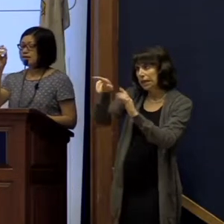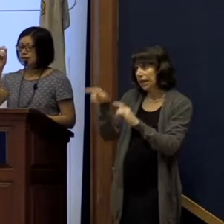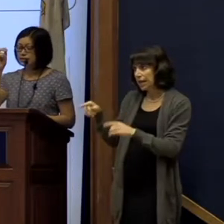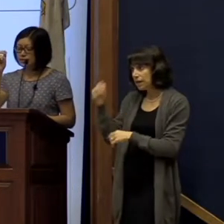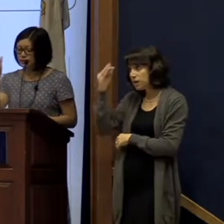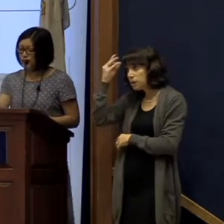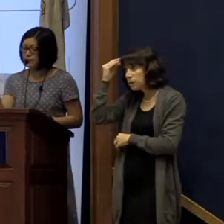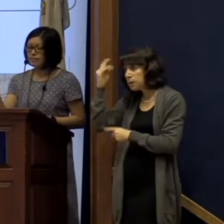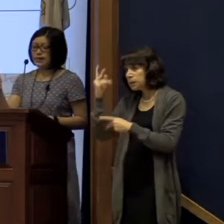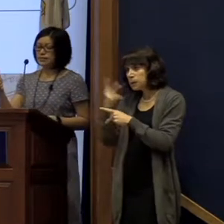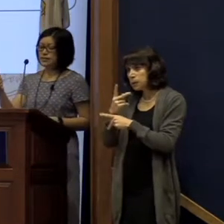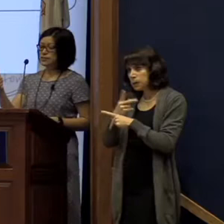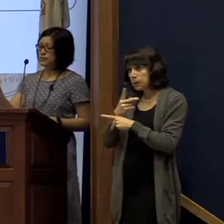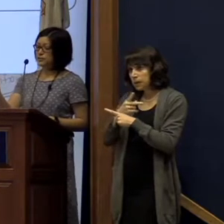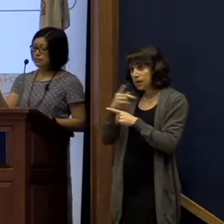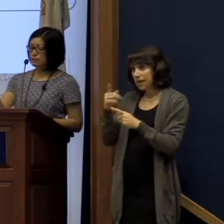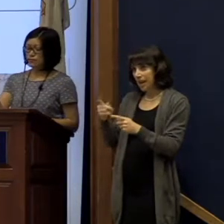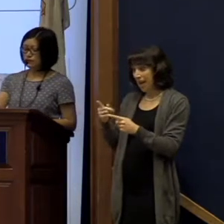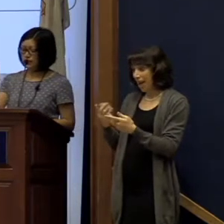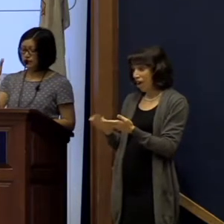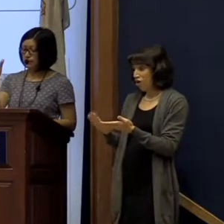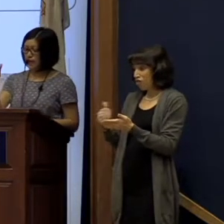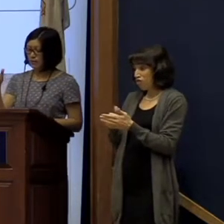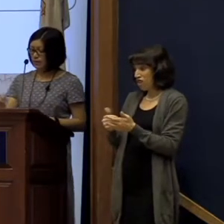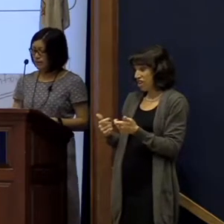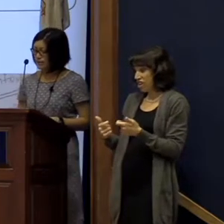the rechargeable batteries that he's using to power the ball.